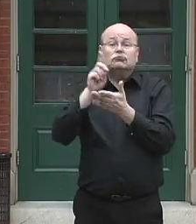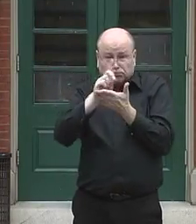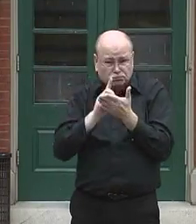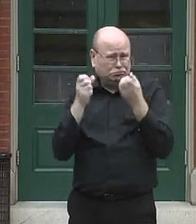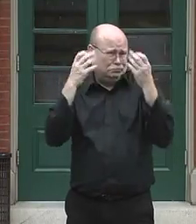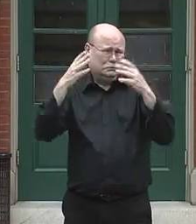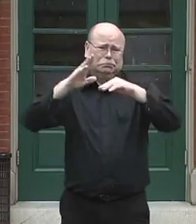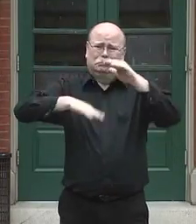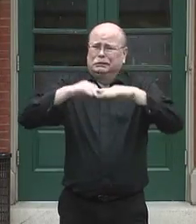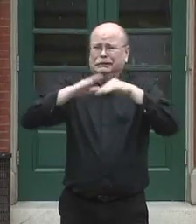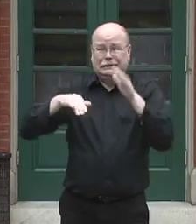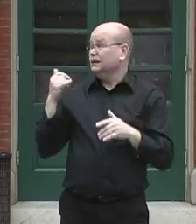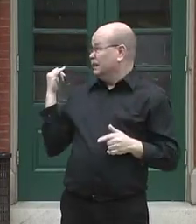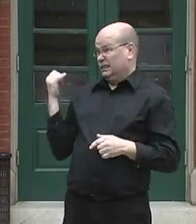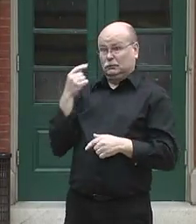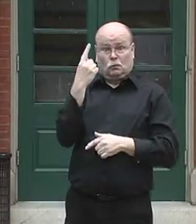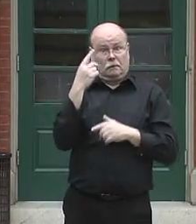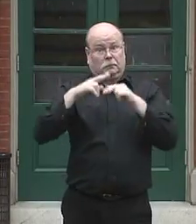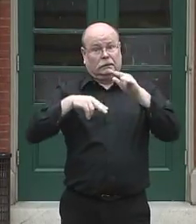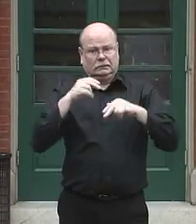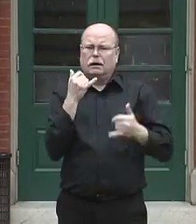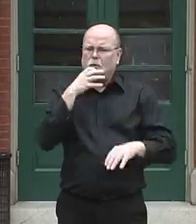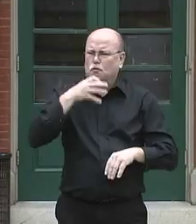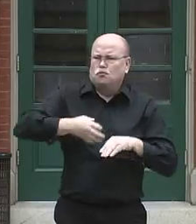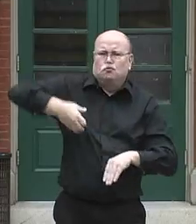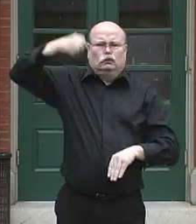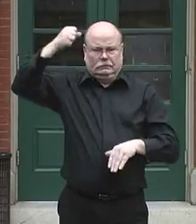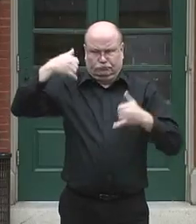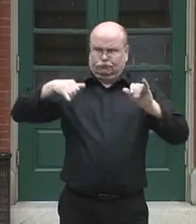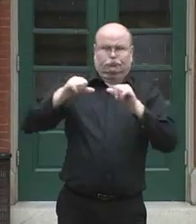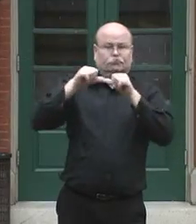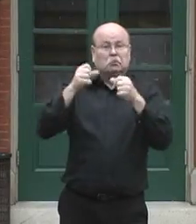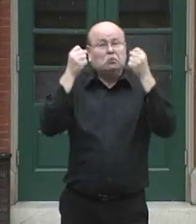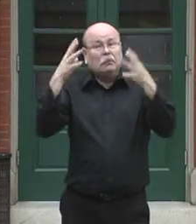Olof Hanson went on to design many buildings.